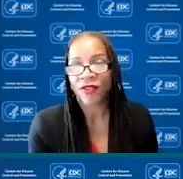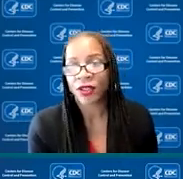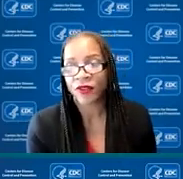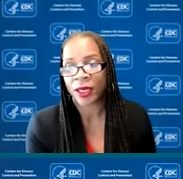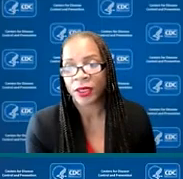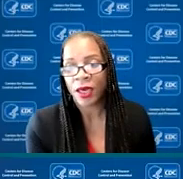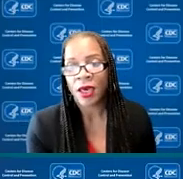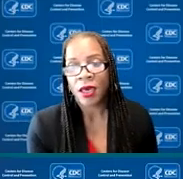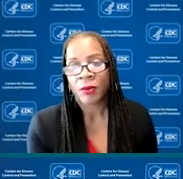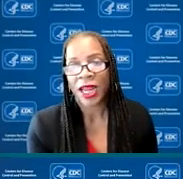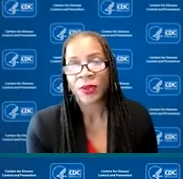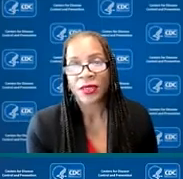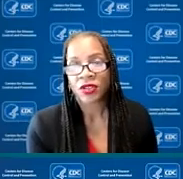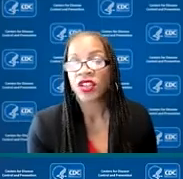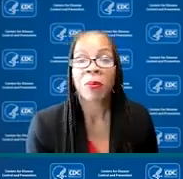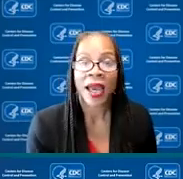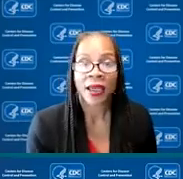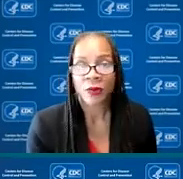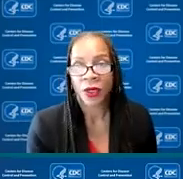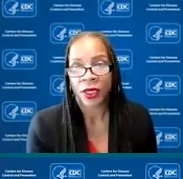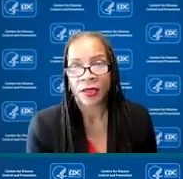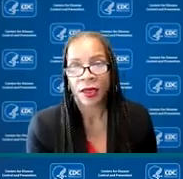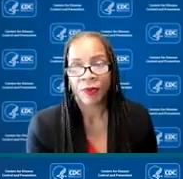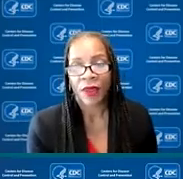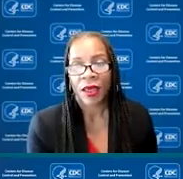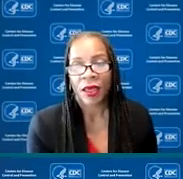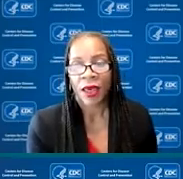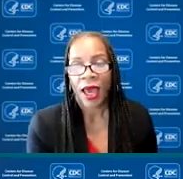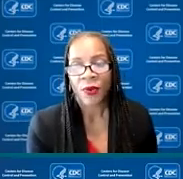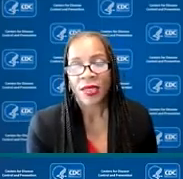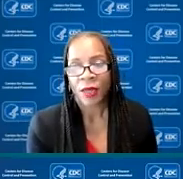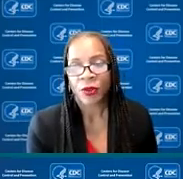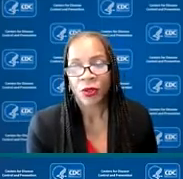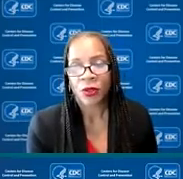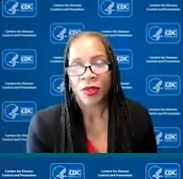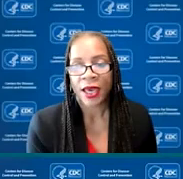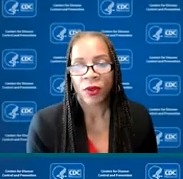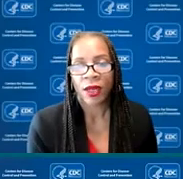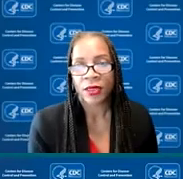have in your family, but I want to share my experience. I was able to do that when I was